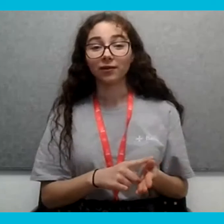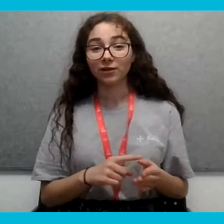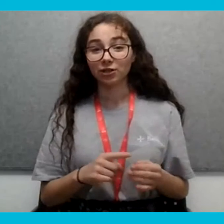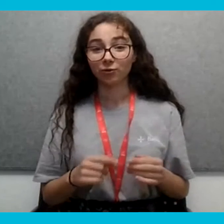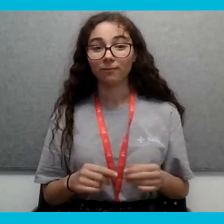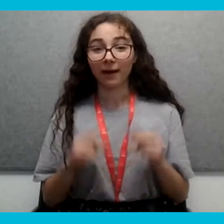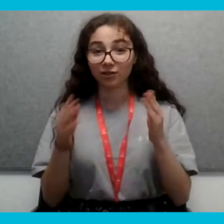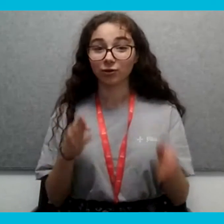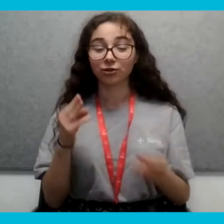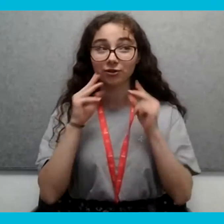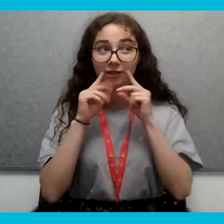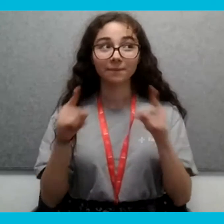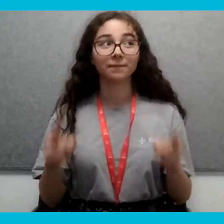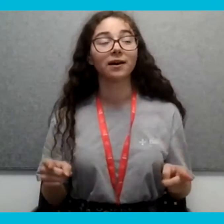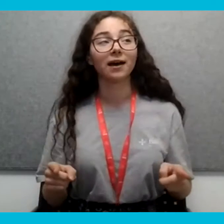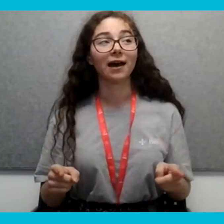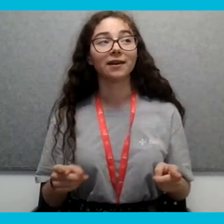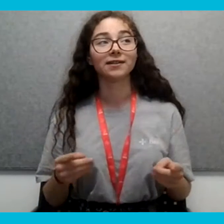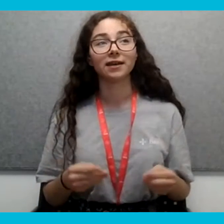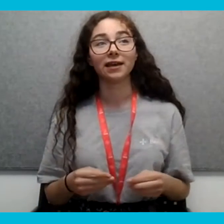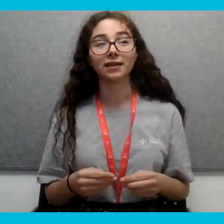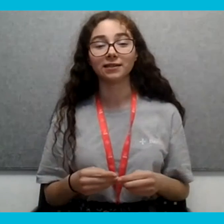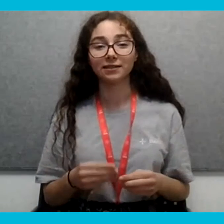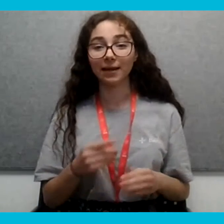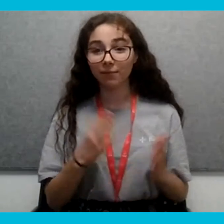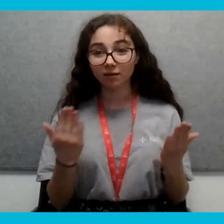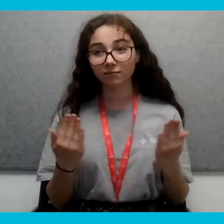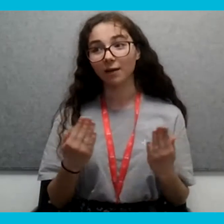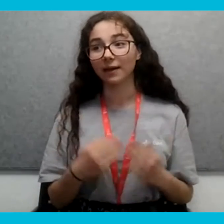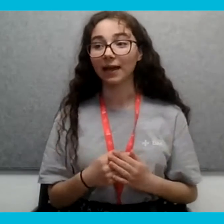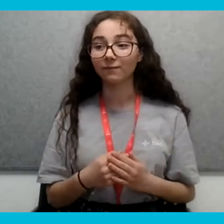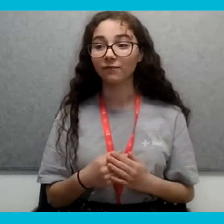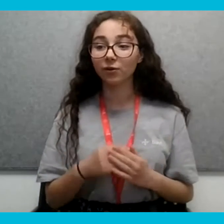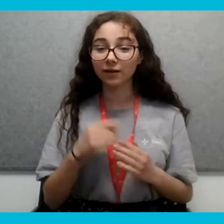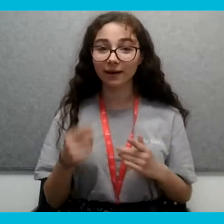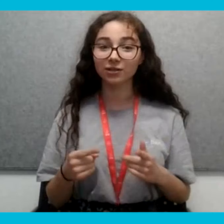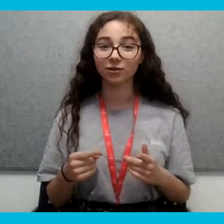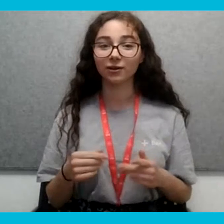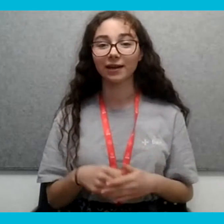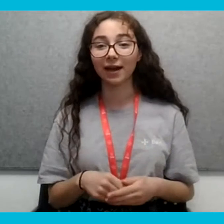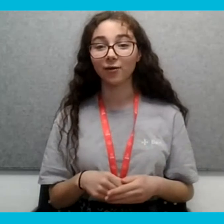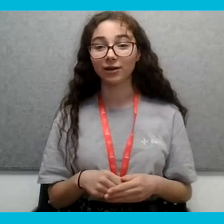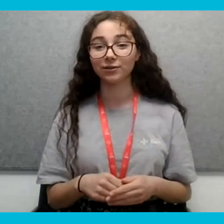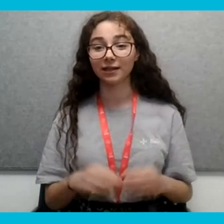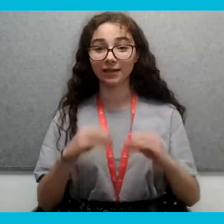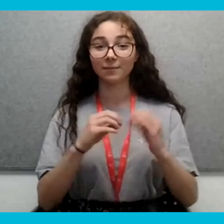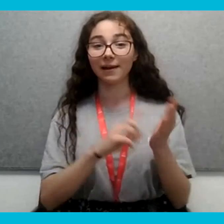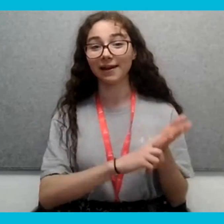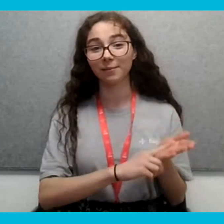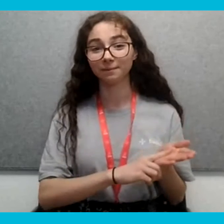my regional makaton tutor and in December I became fluent in Makaton and now I use it in the Baylab.